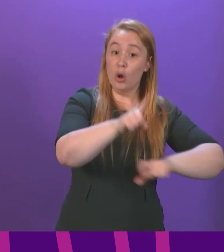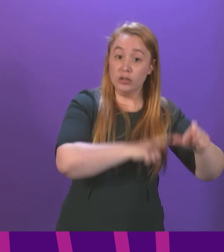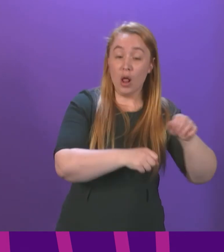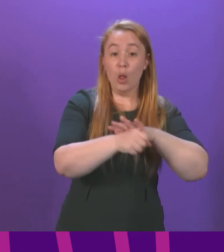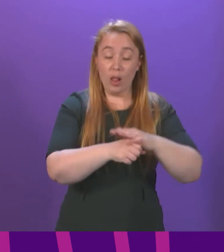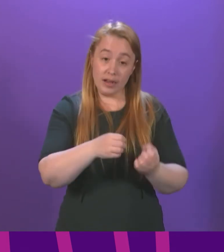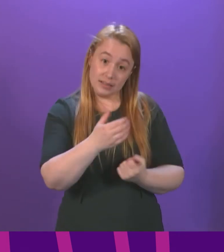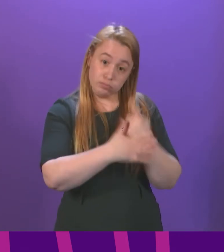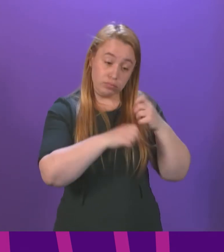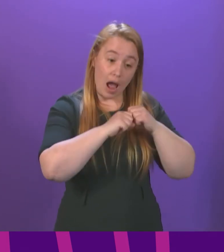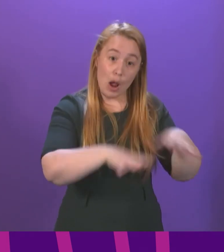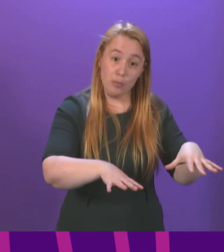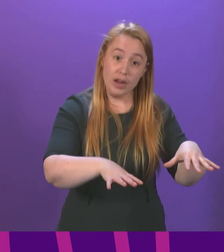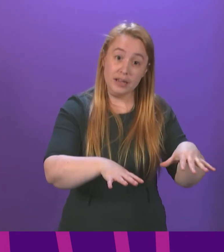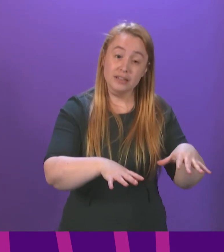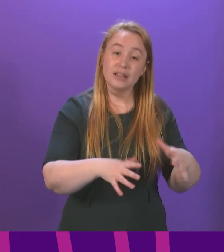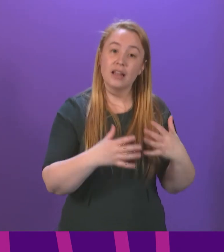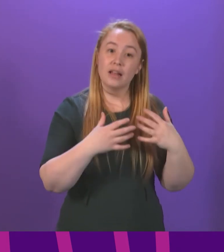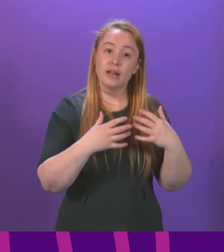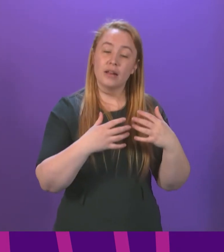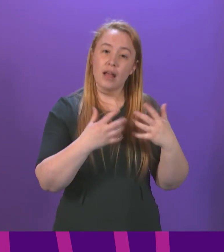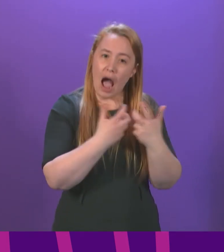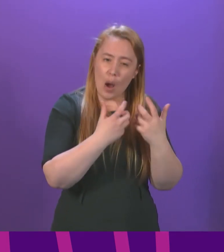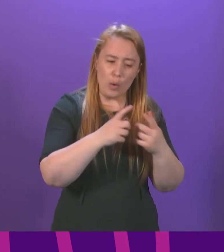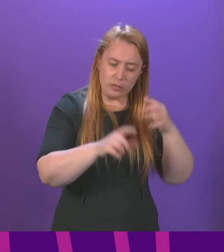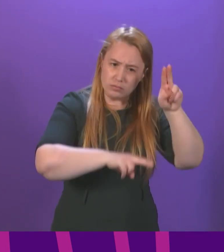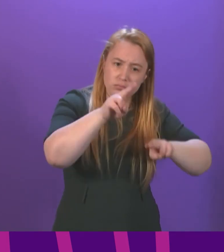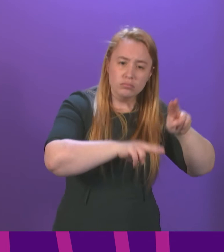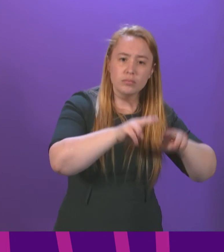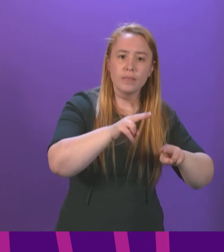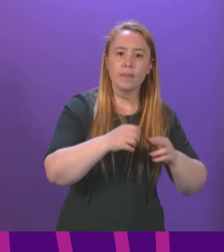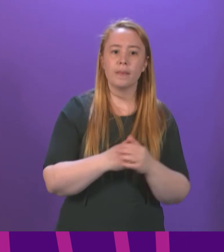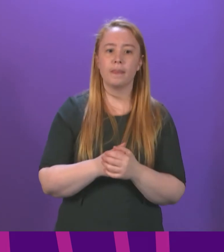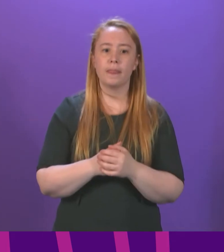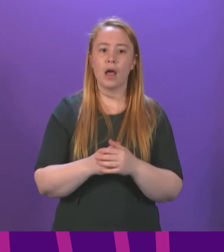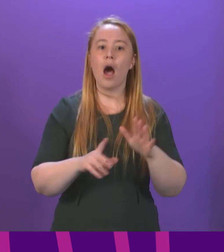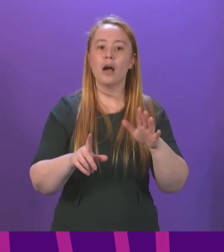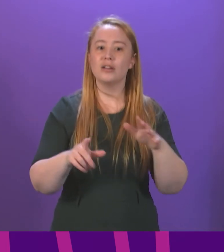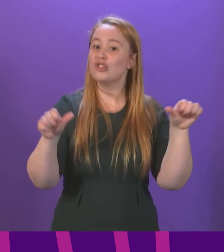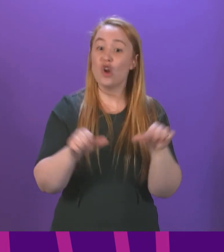that are linked to new emerging variants, but that approach did not feature in today’s statement—